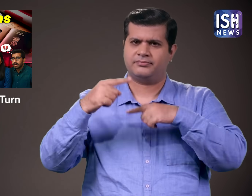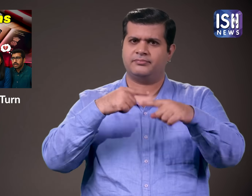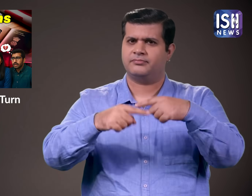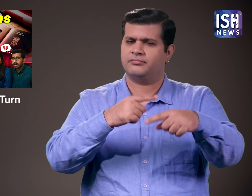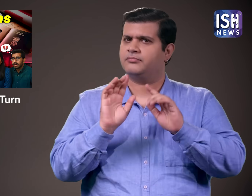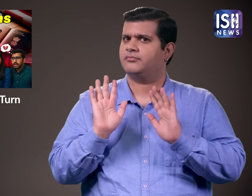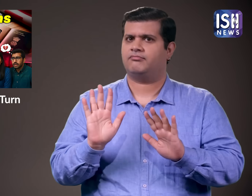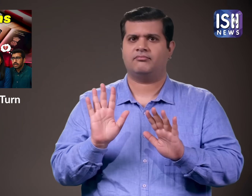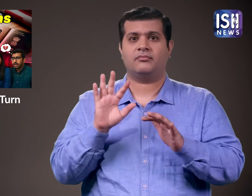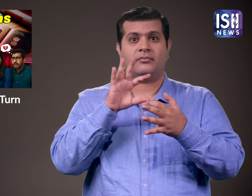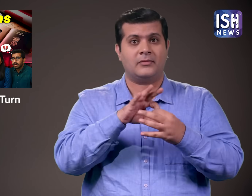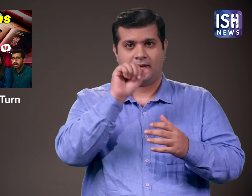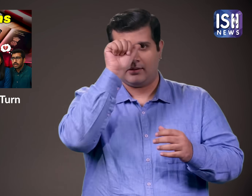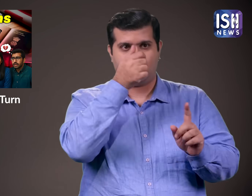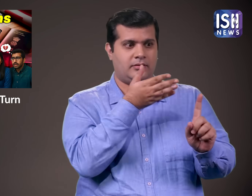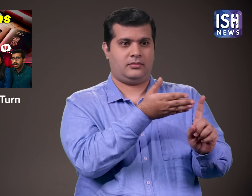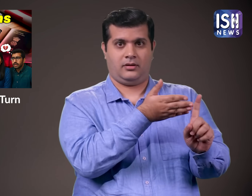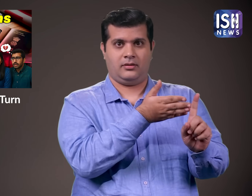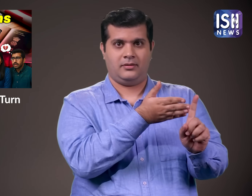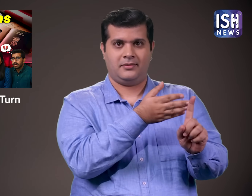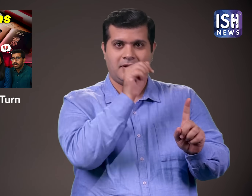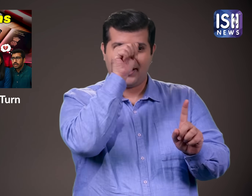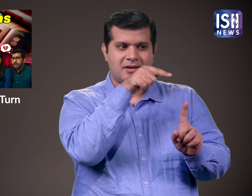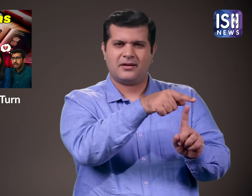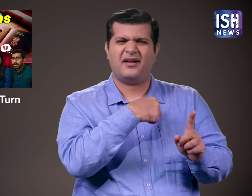This has become his consistent pattern, especially when it is about India.